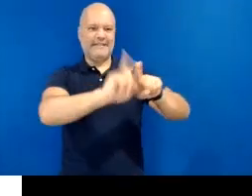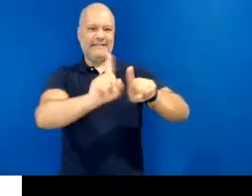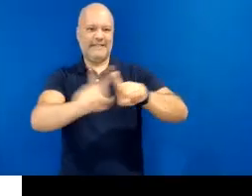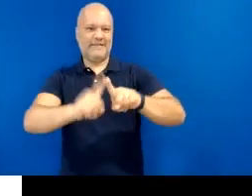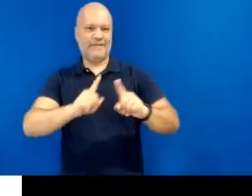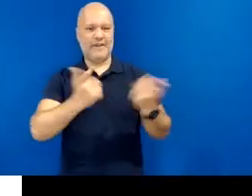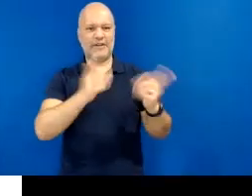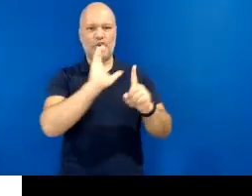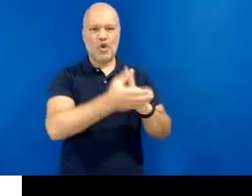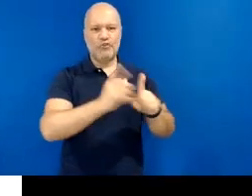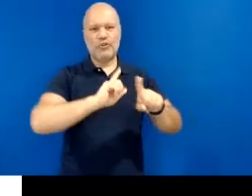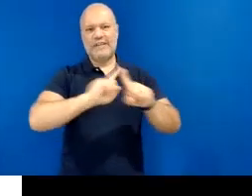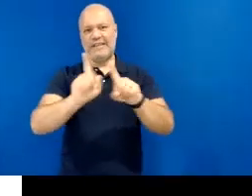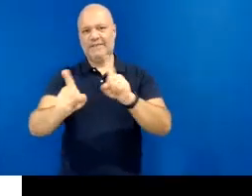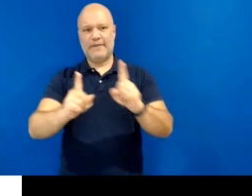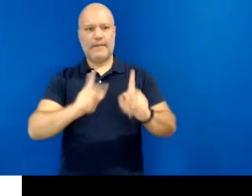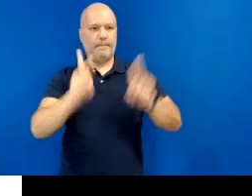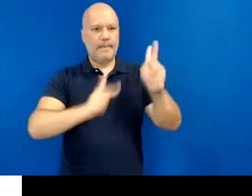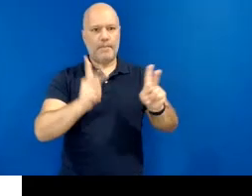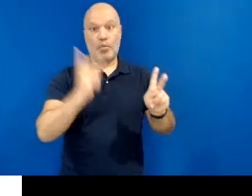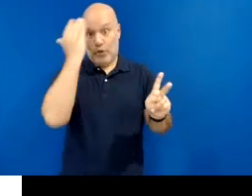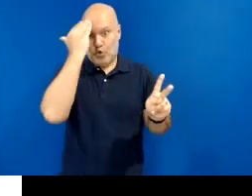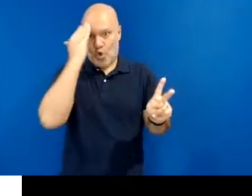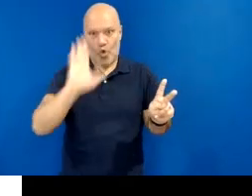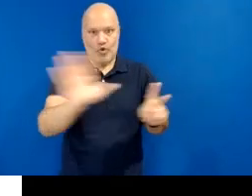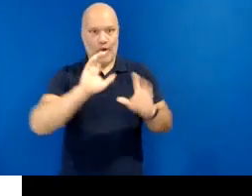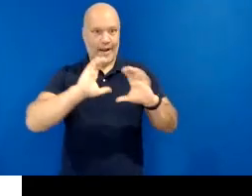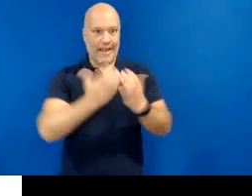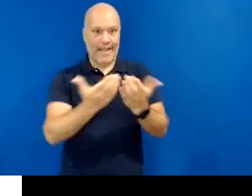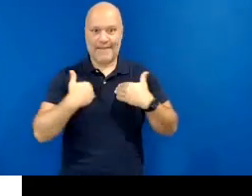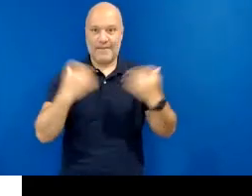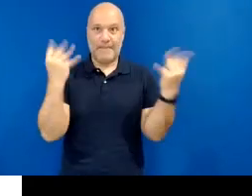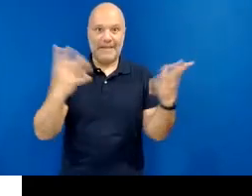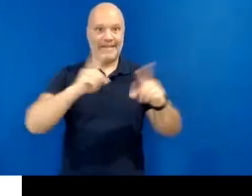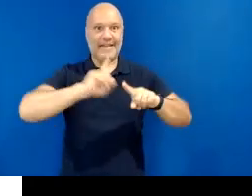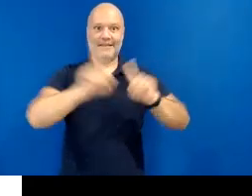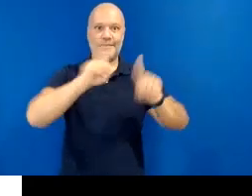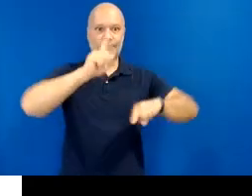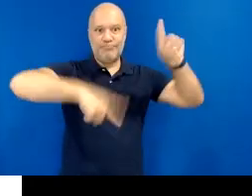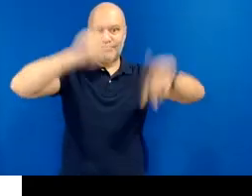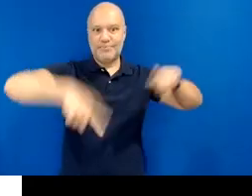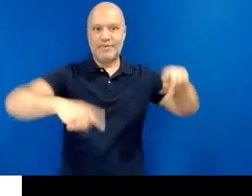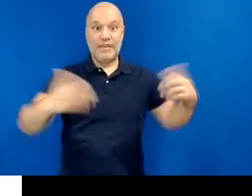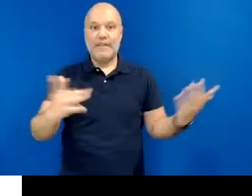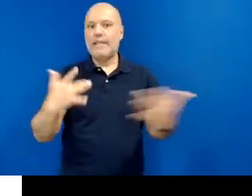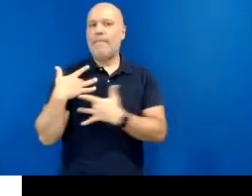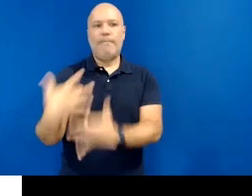We know we have the diverse students in our classroom, no doubt about it. Just by the essence of what community colleges stand for.